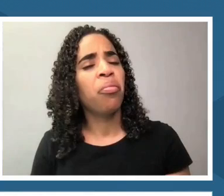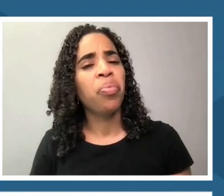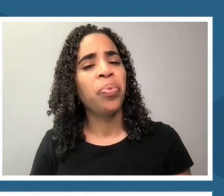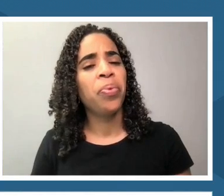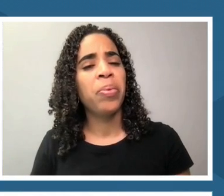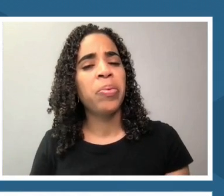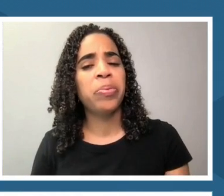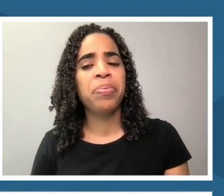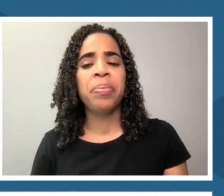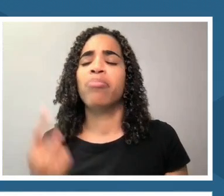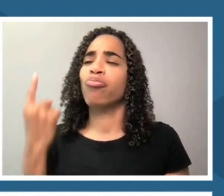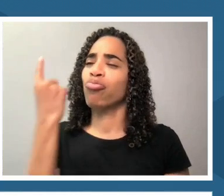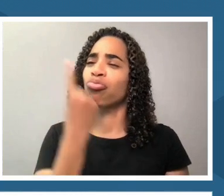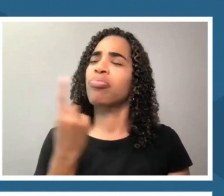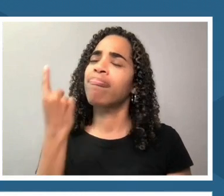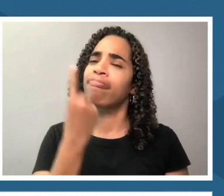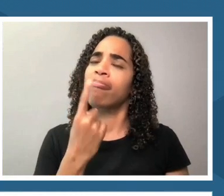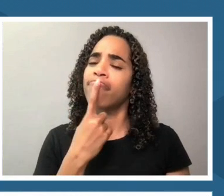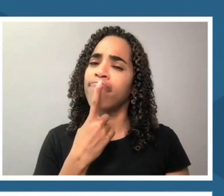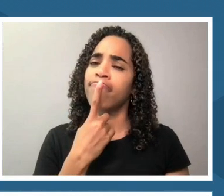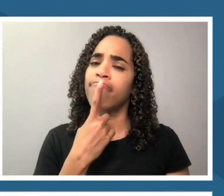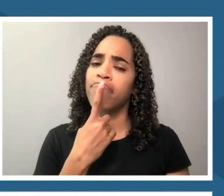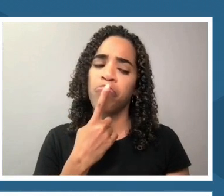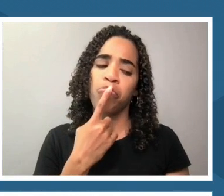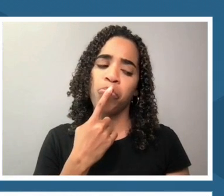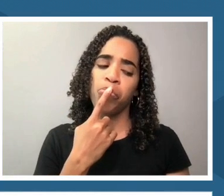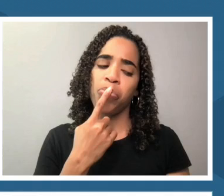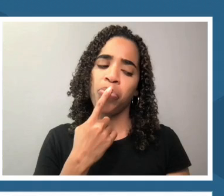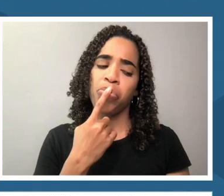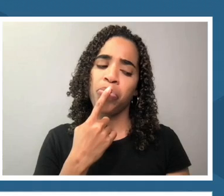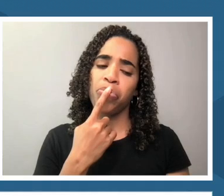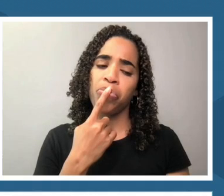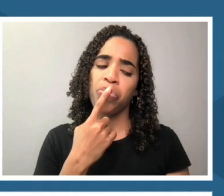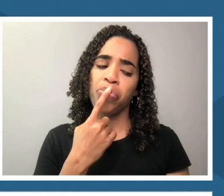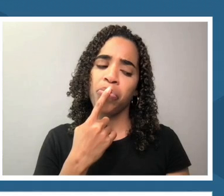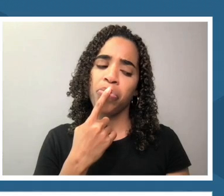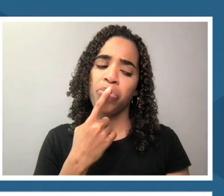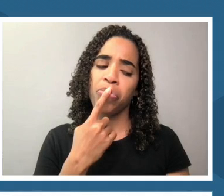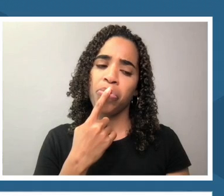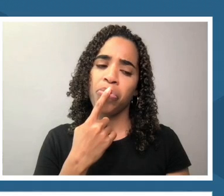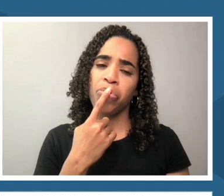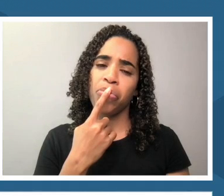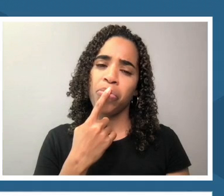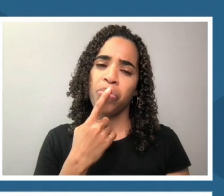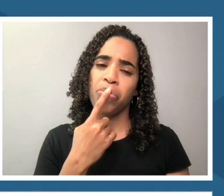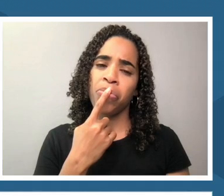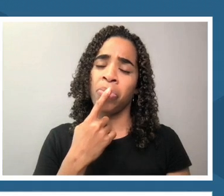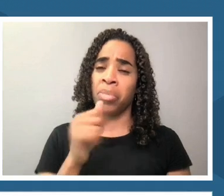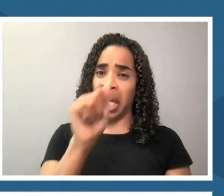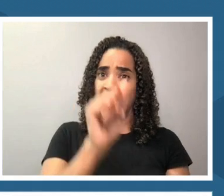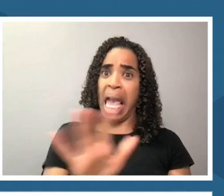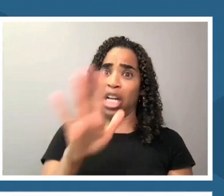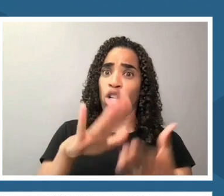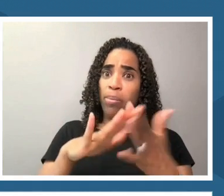i wonder how these films you know were they received